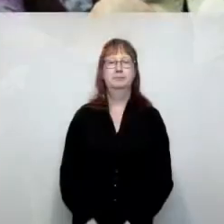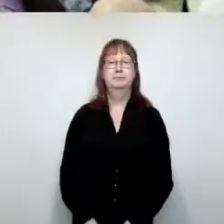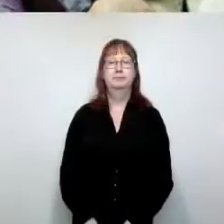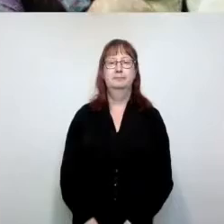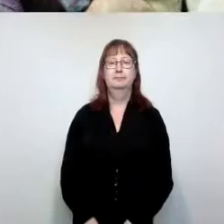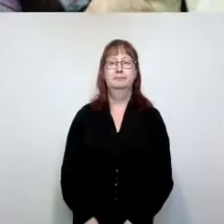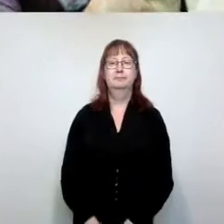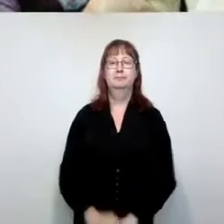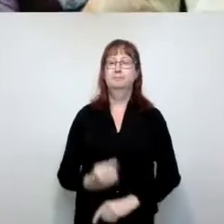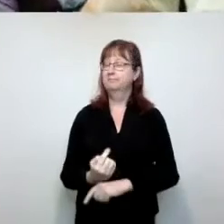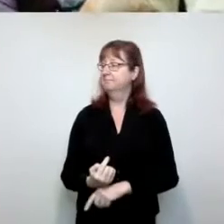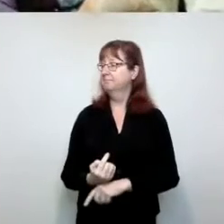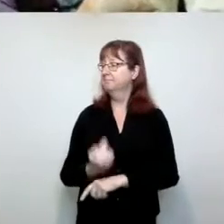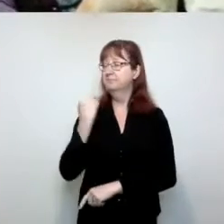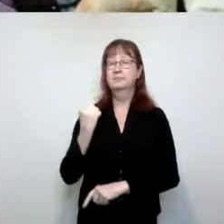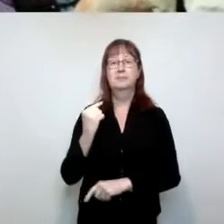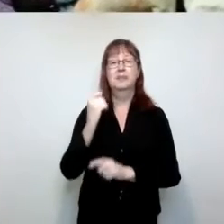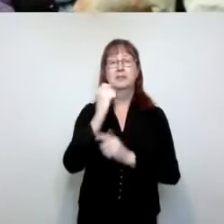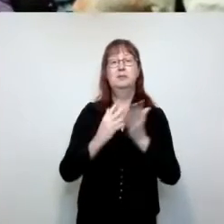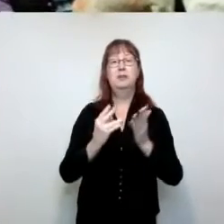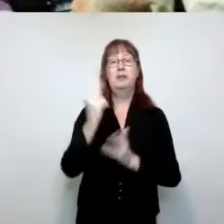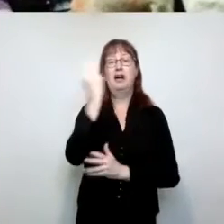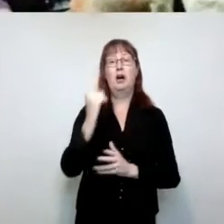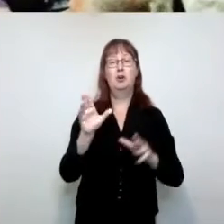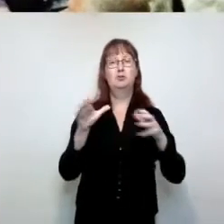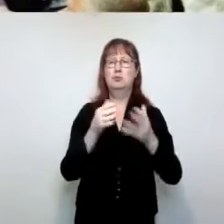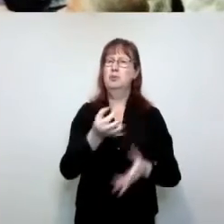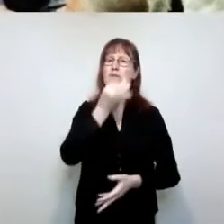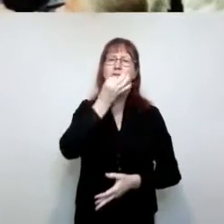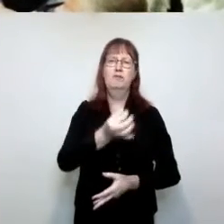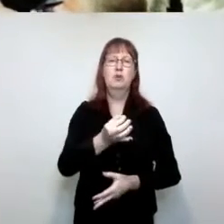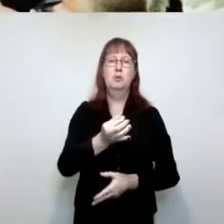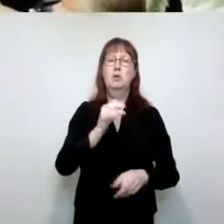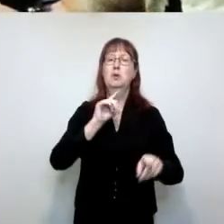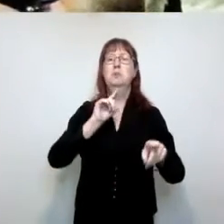Although at the time there was a small but thriving Disability Arts circuit,